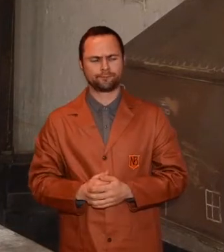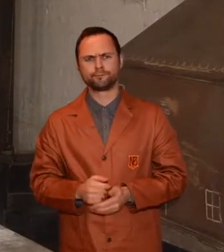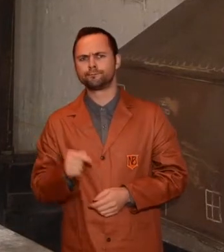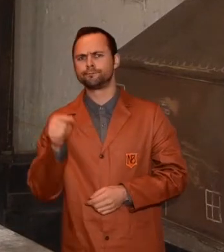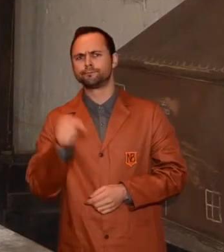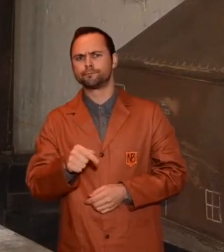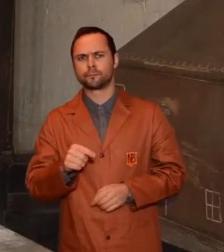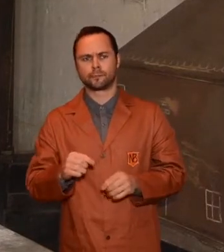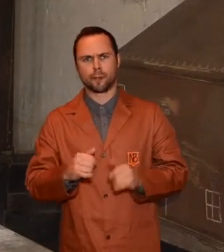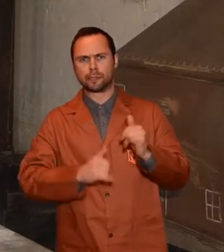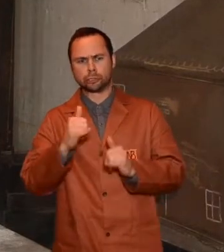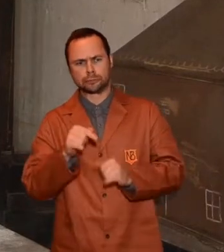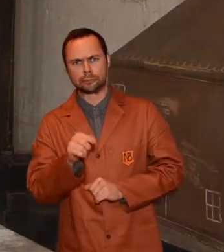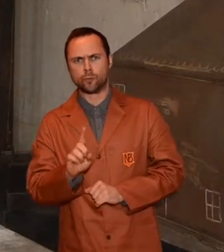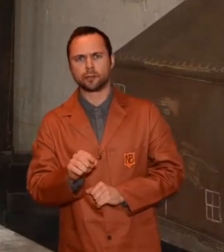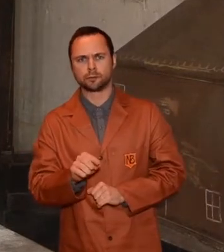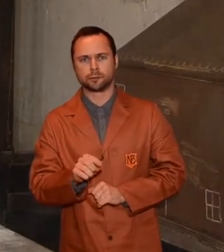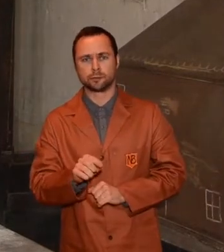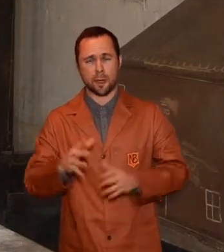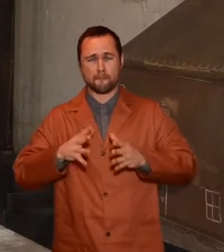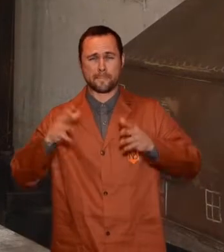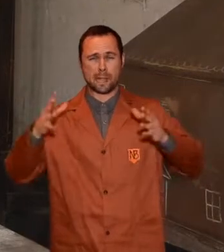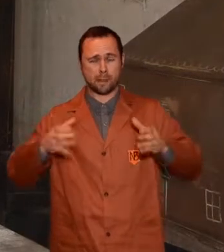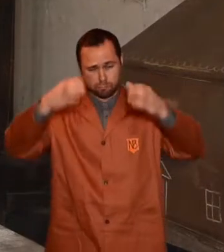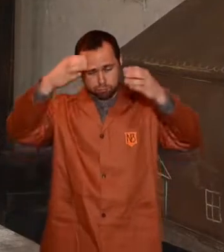In fact when that clattered down to create plates like this.